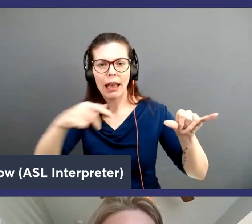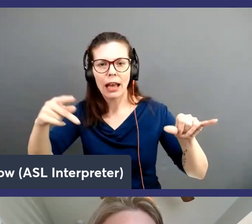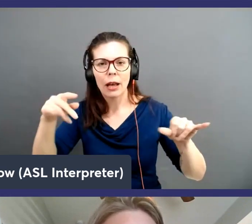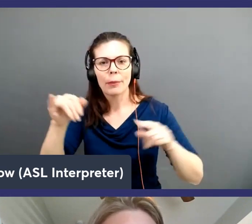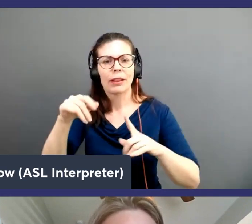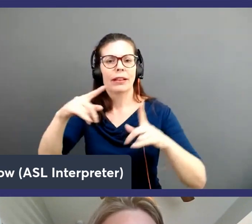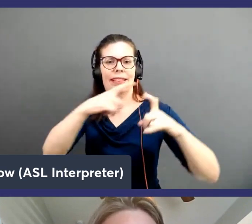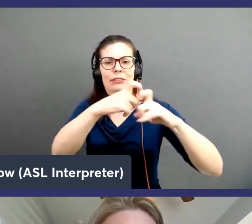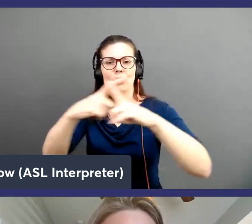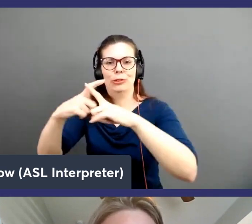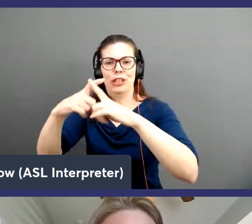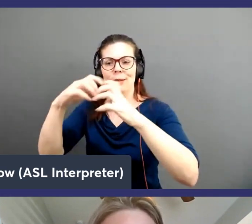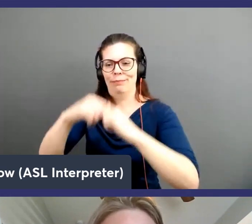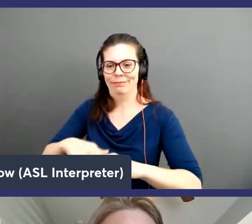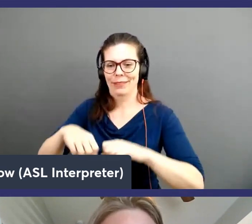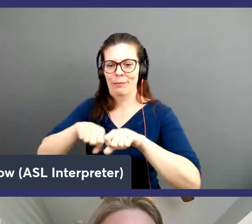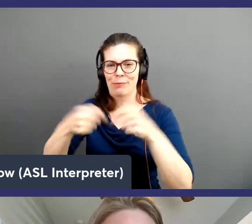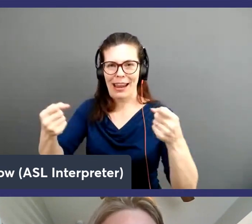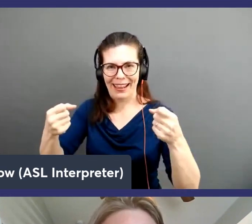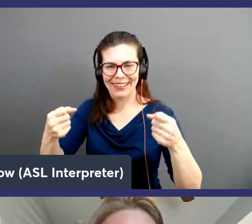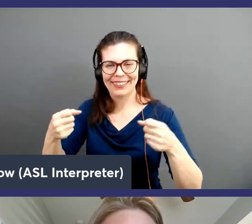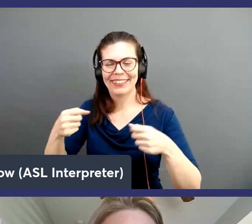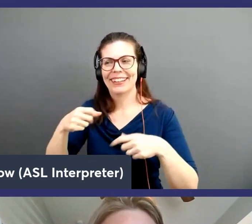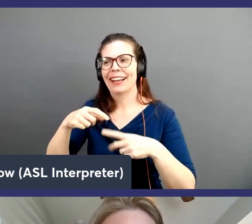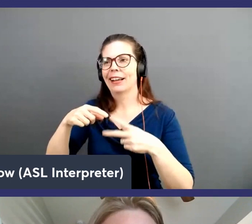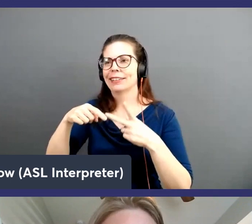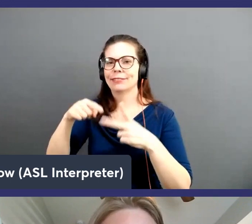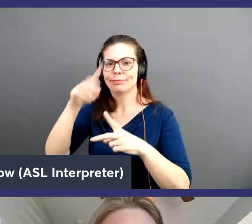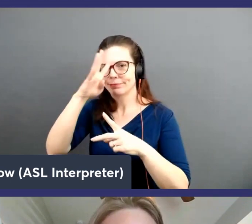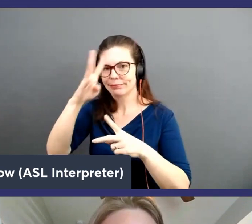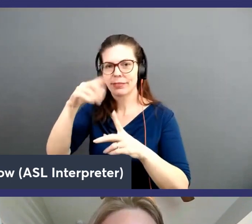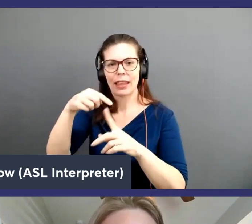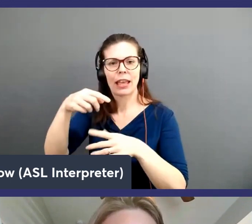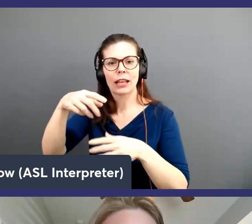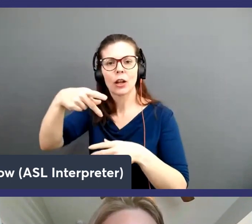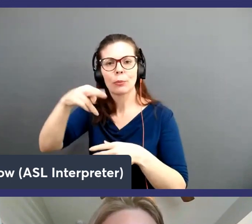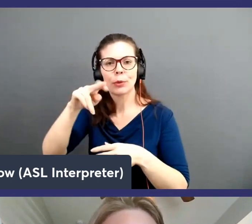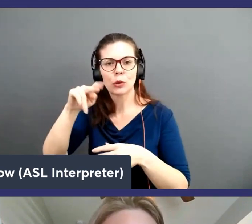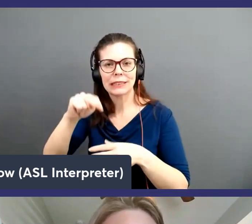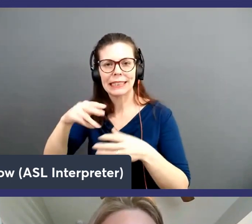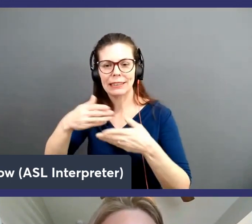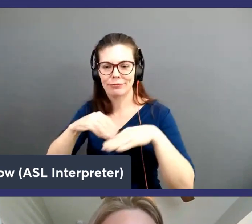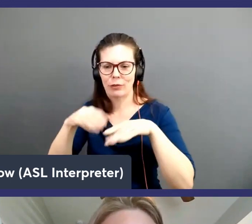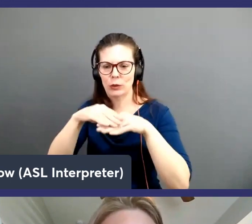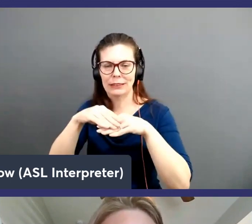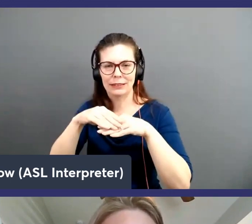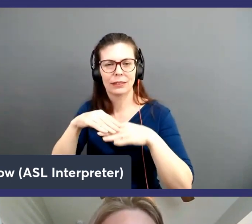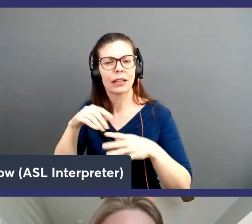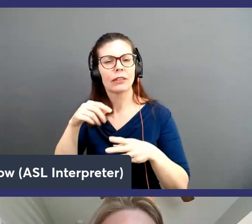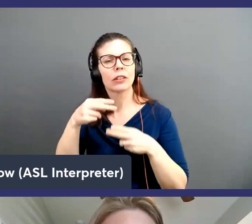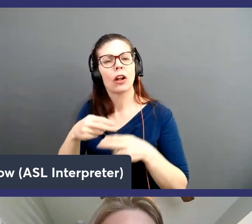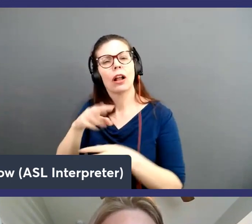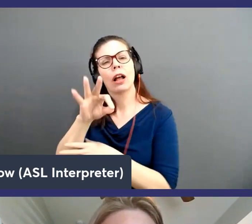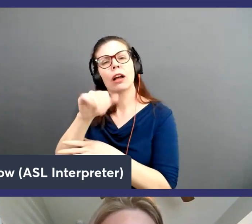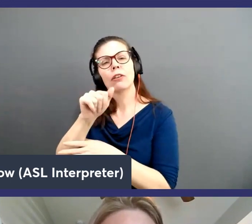and simulating protein folding, you need what's called a fault-tolerant quantum computer.